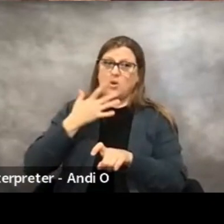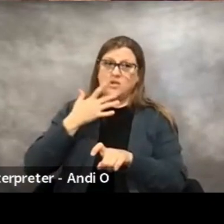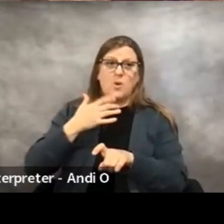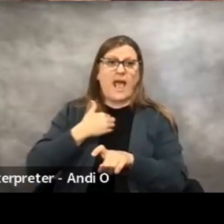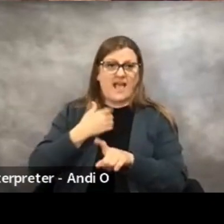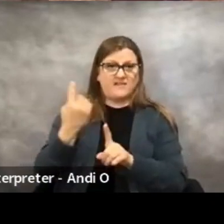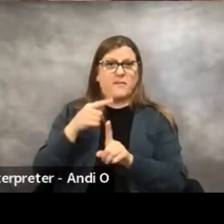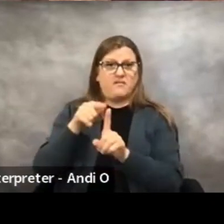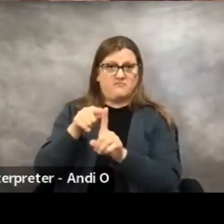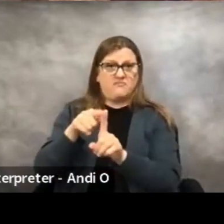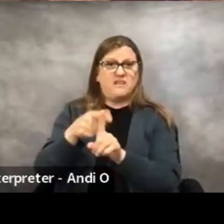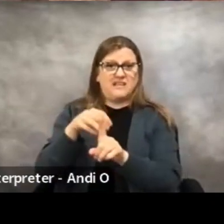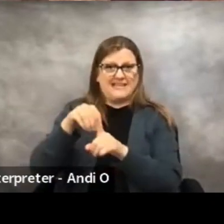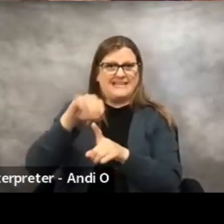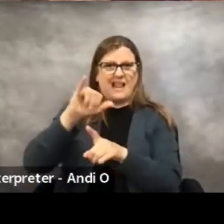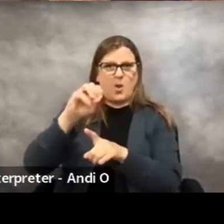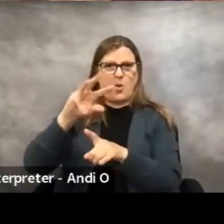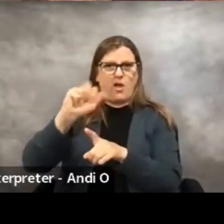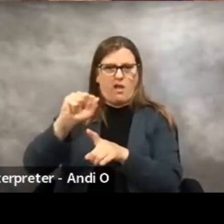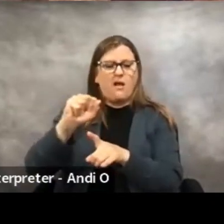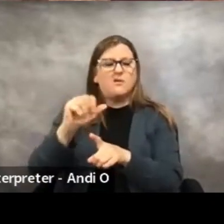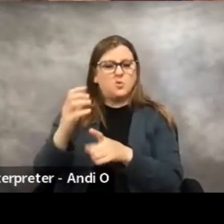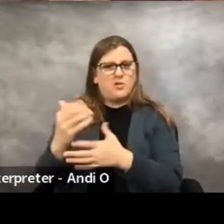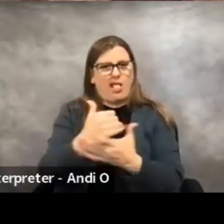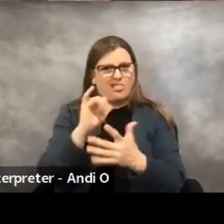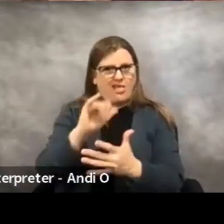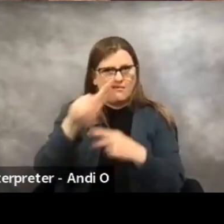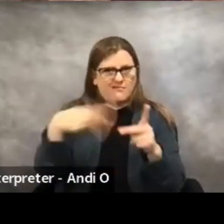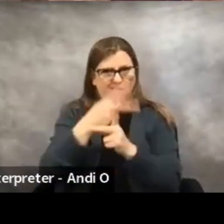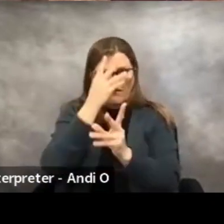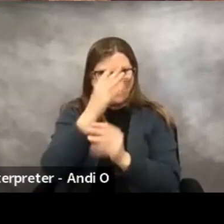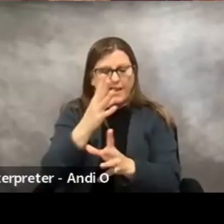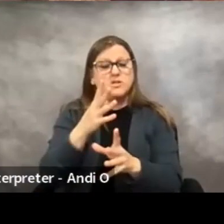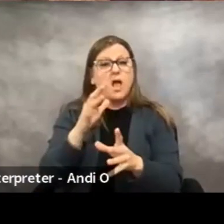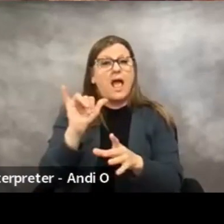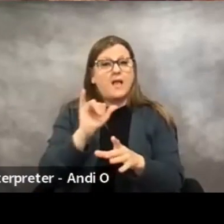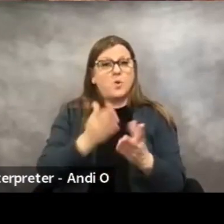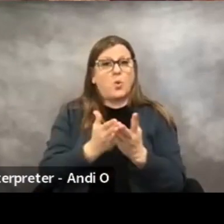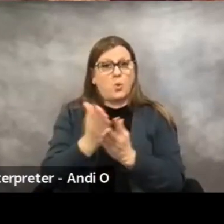those are one of the data points that we're collecting. So as we move through our pilot, you know, we'll know the percentage